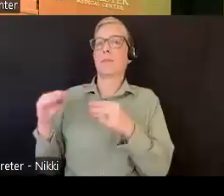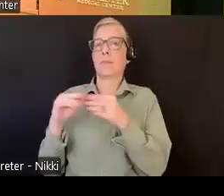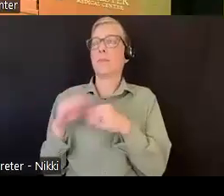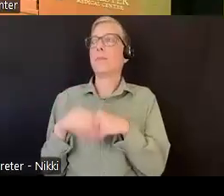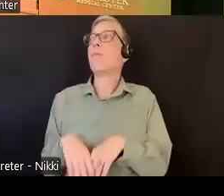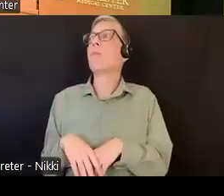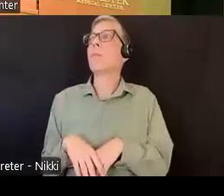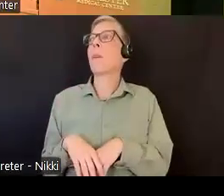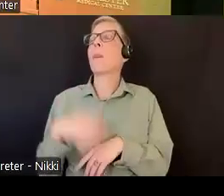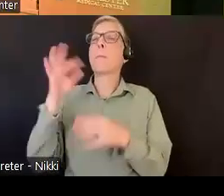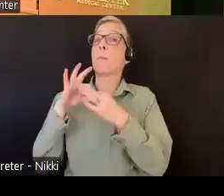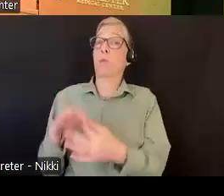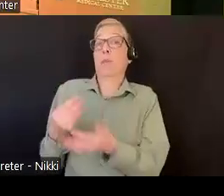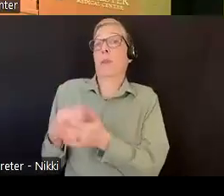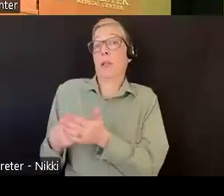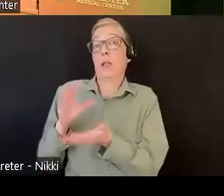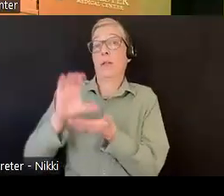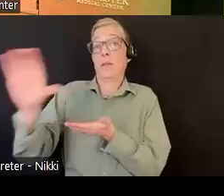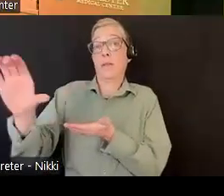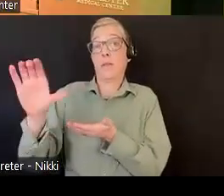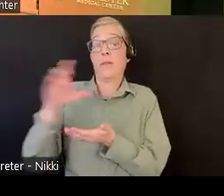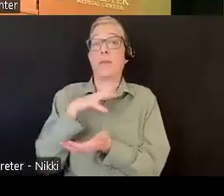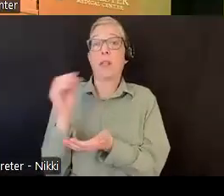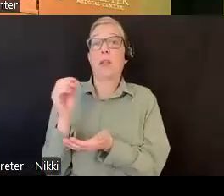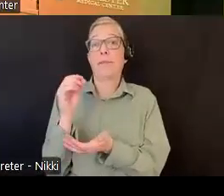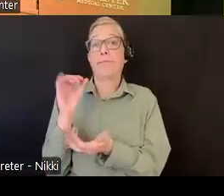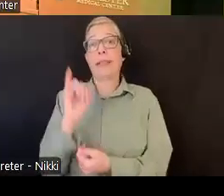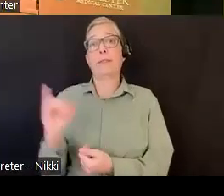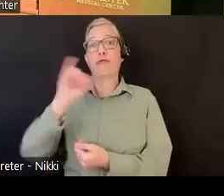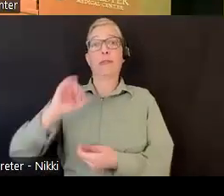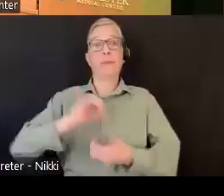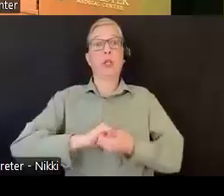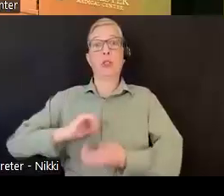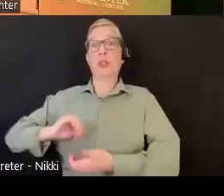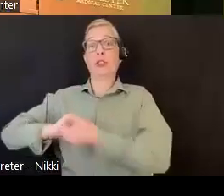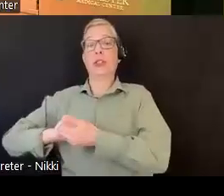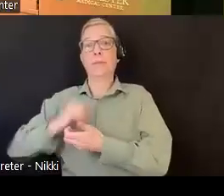funding and especially with insurance partnership. I'm curious what sort of health and well-being